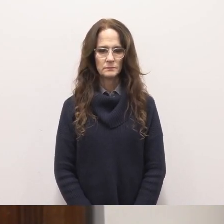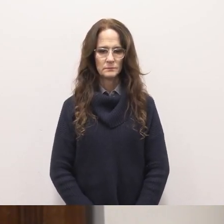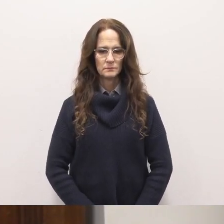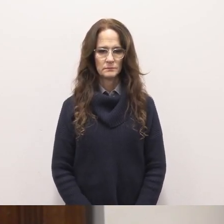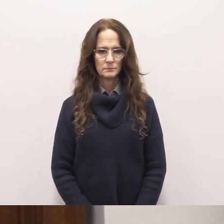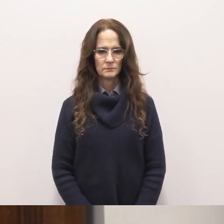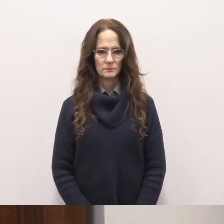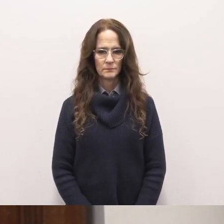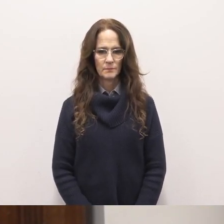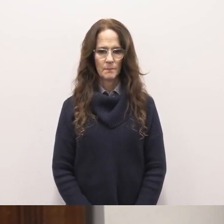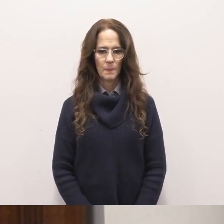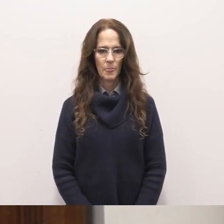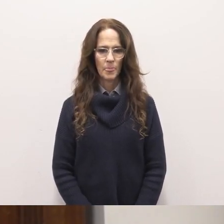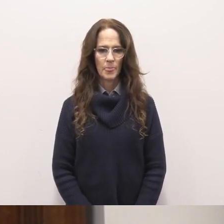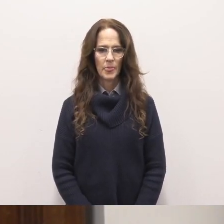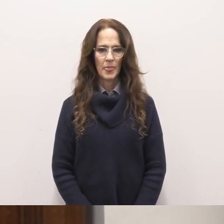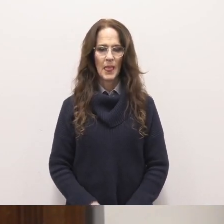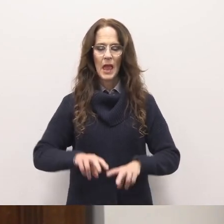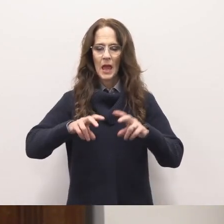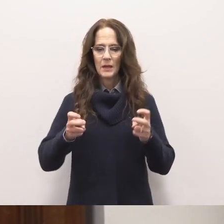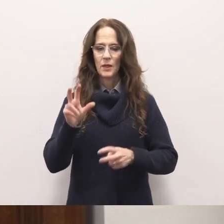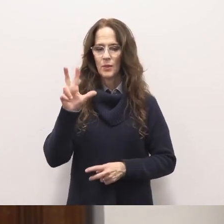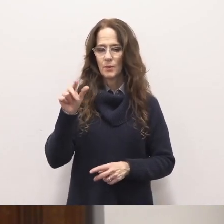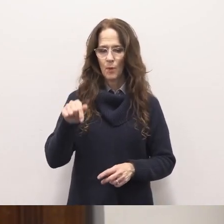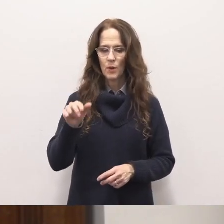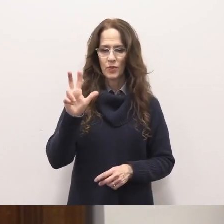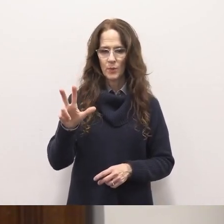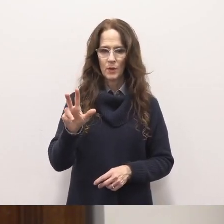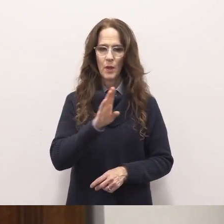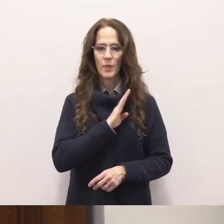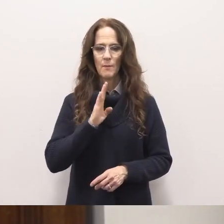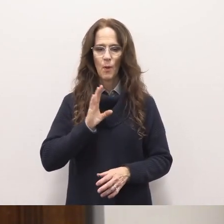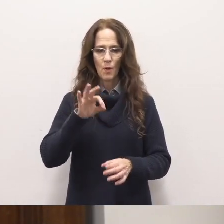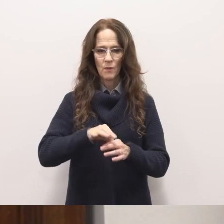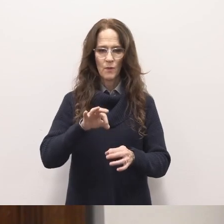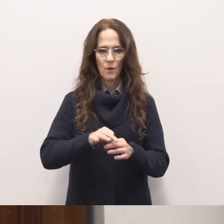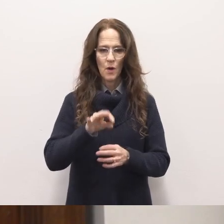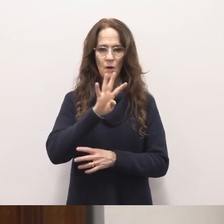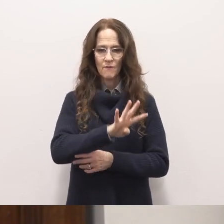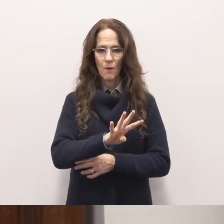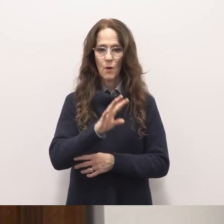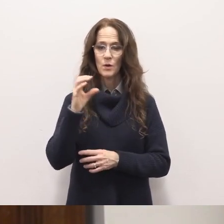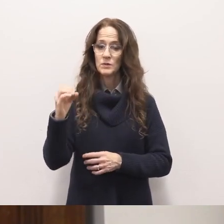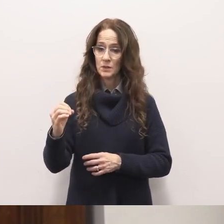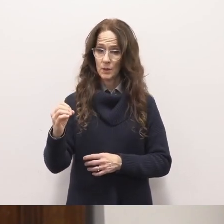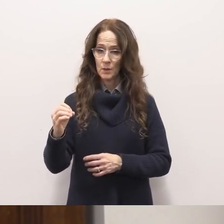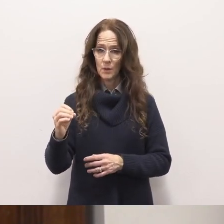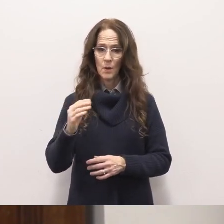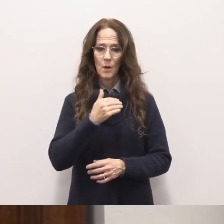Right. So on Item 3.3, the board voted 4-0 with board member Miller absent